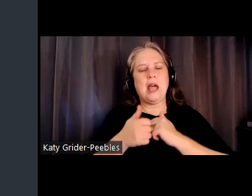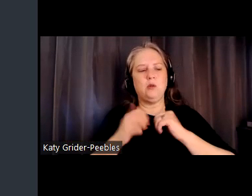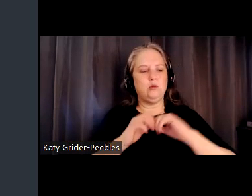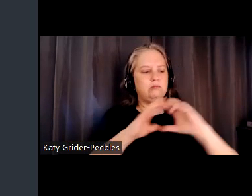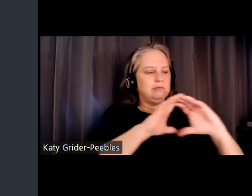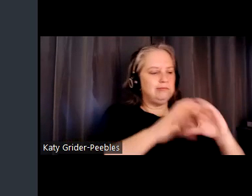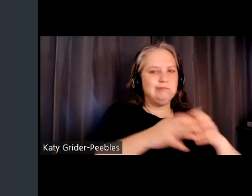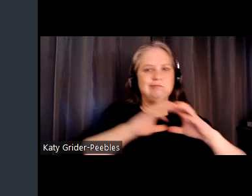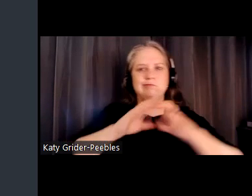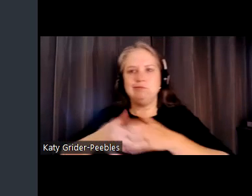from one another.